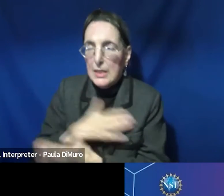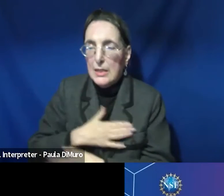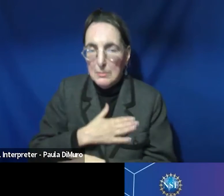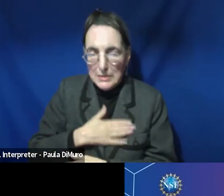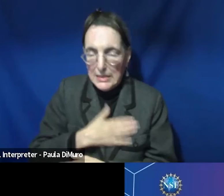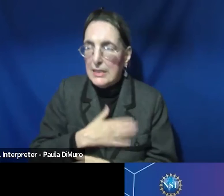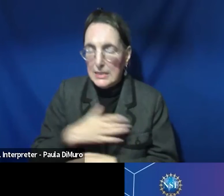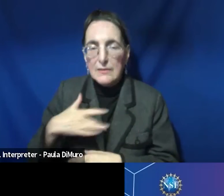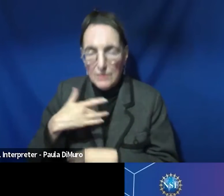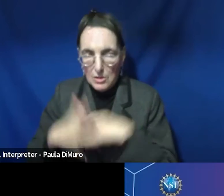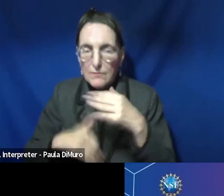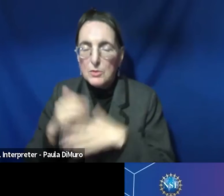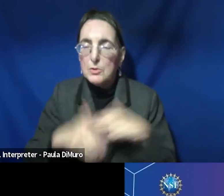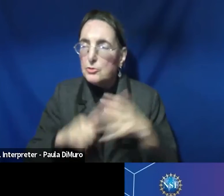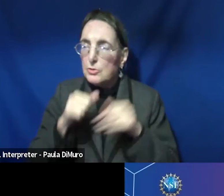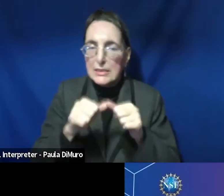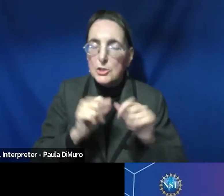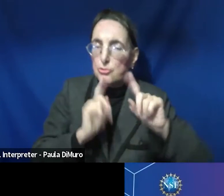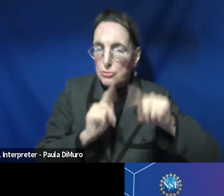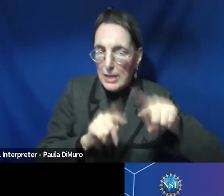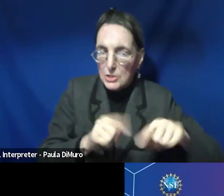to answer some of those questions that continue to roll in.